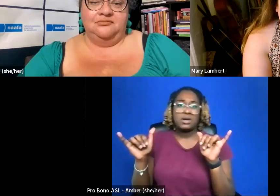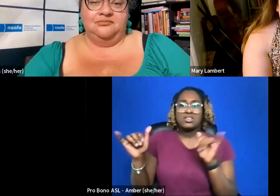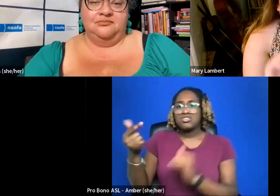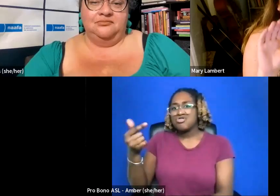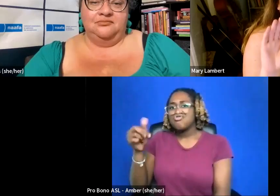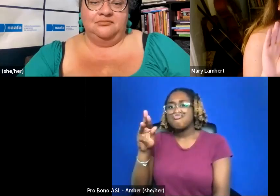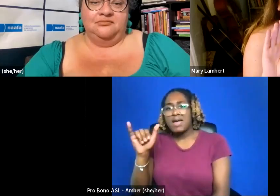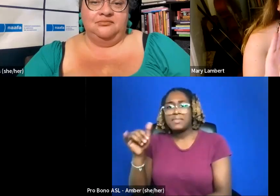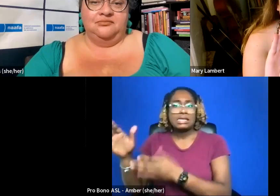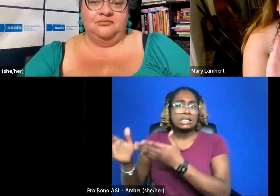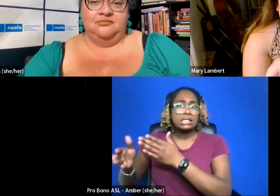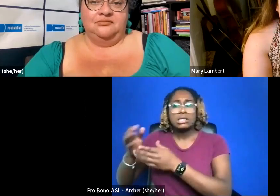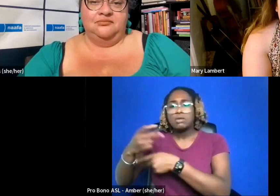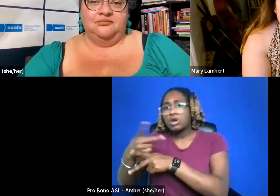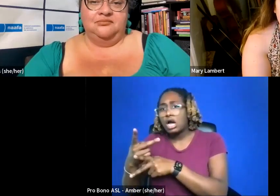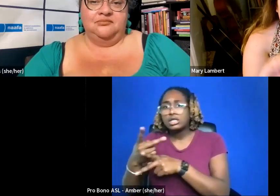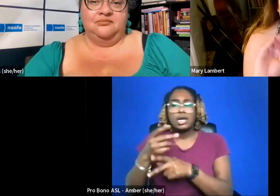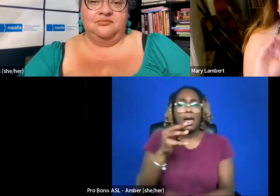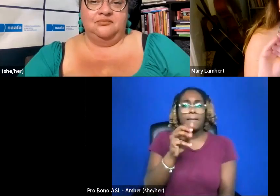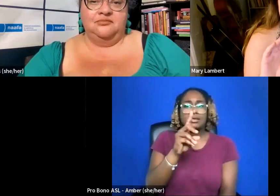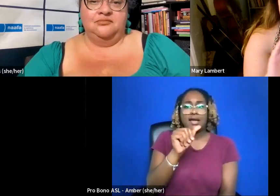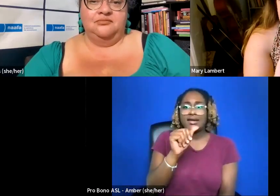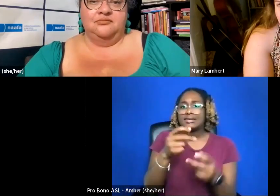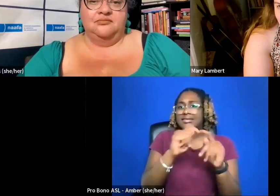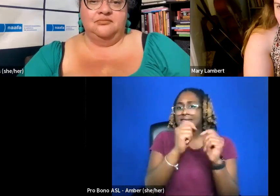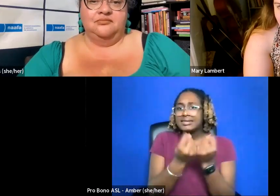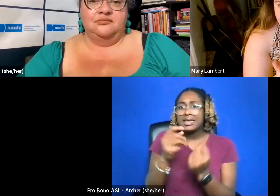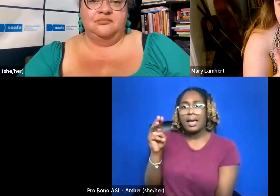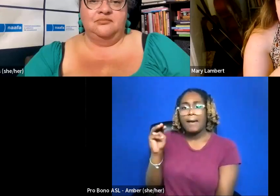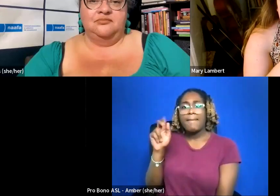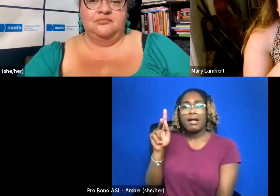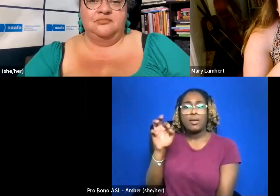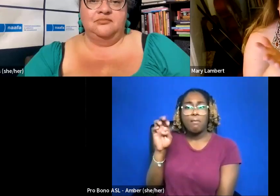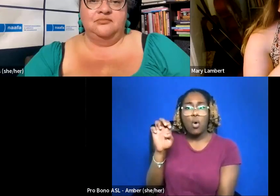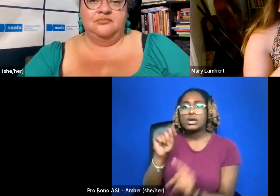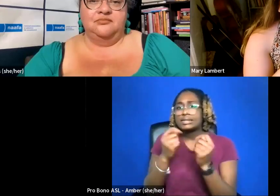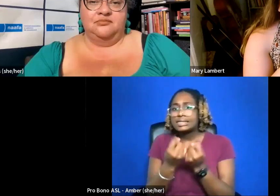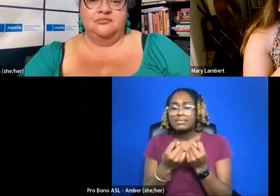team, it was Macklemore and Ryan, same. And then it was me and Mike, my team.